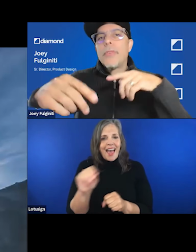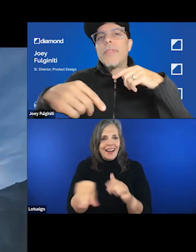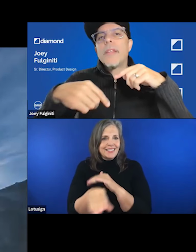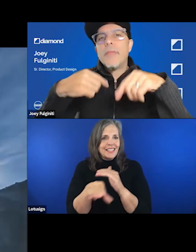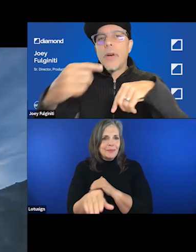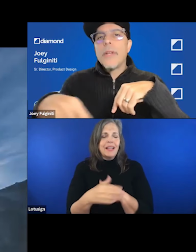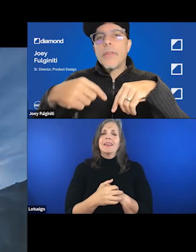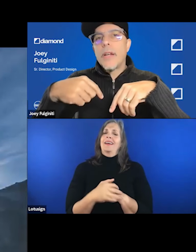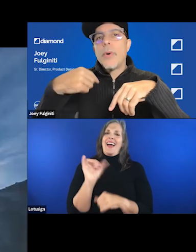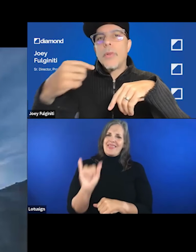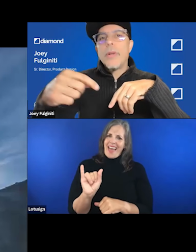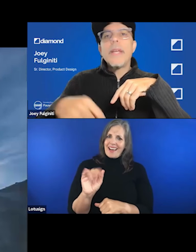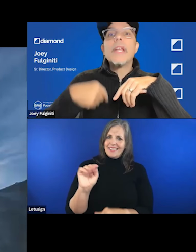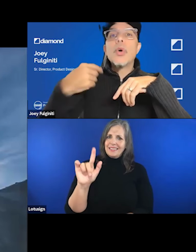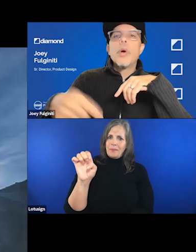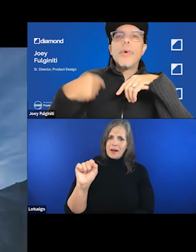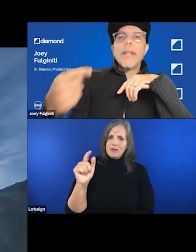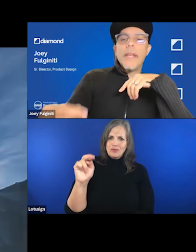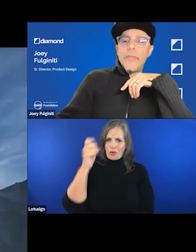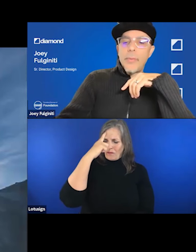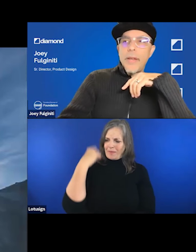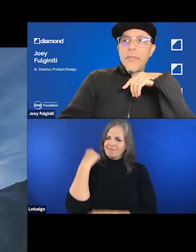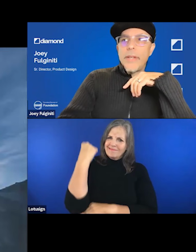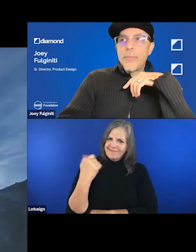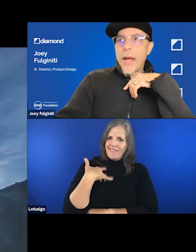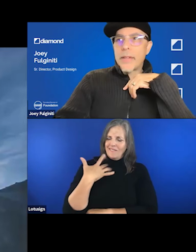something that I'm very excited about learning and incorporating into my everyday practice